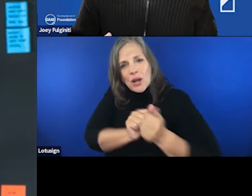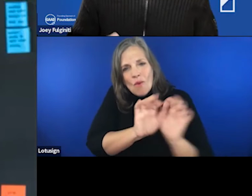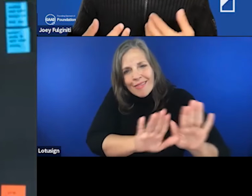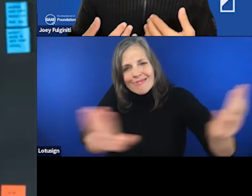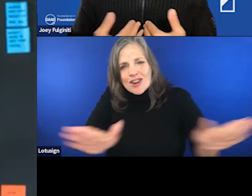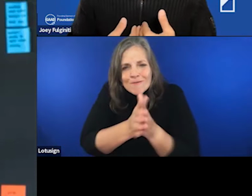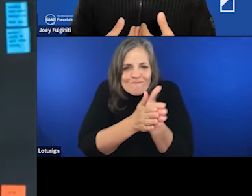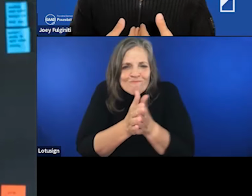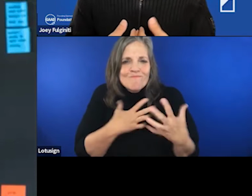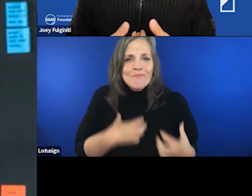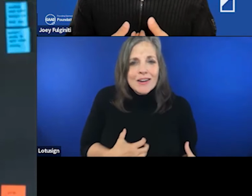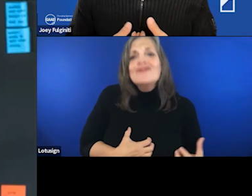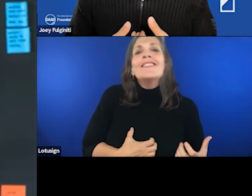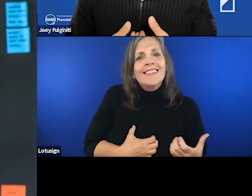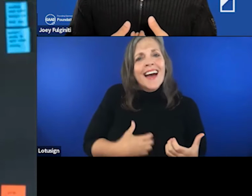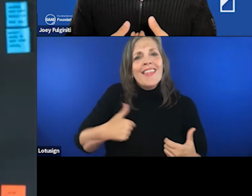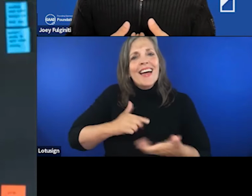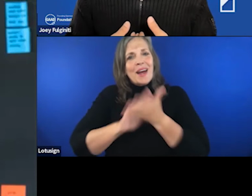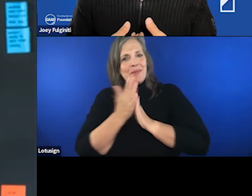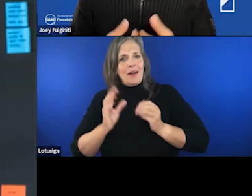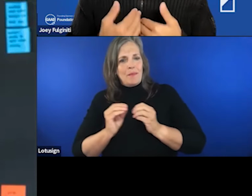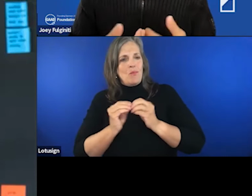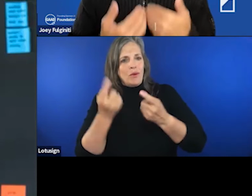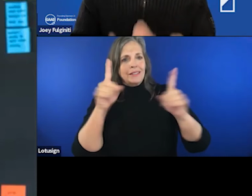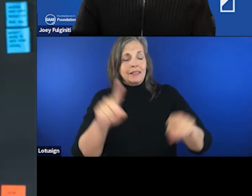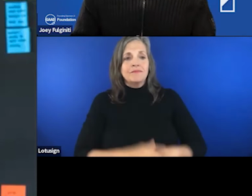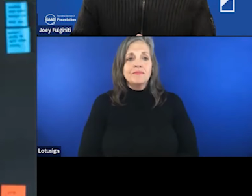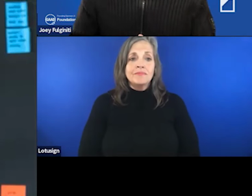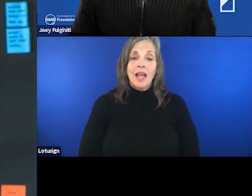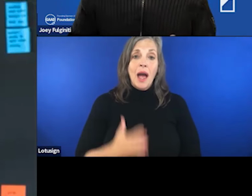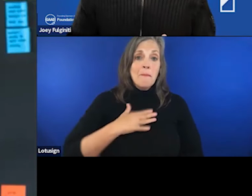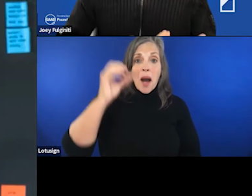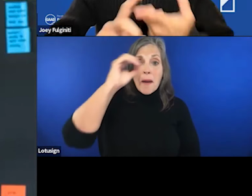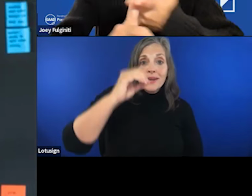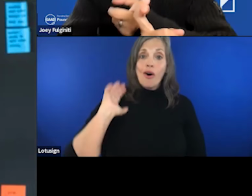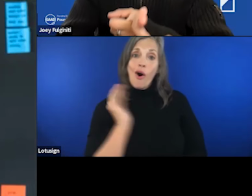so in my opinion it's our responsibility as designers to do at least this so understand and